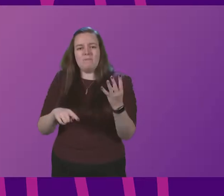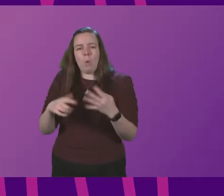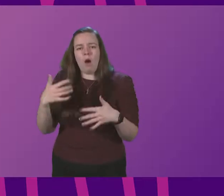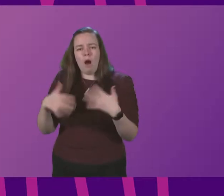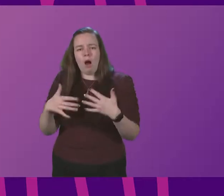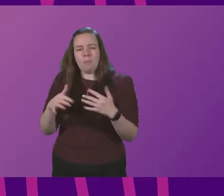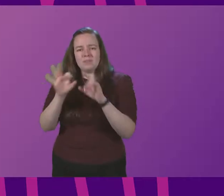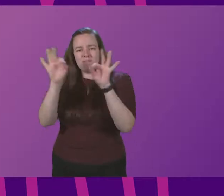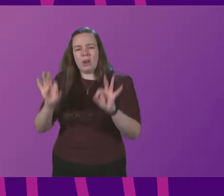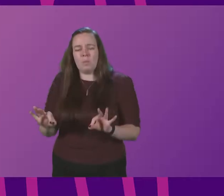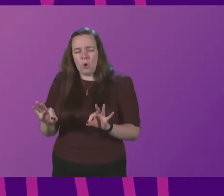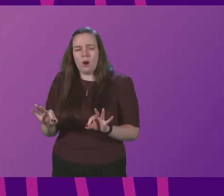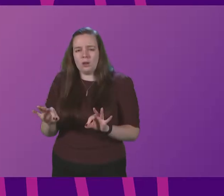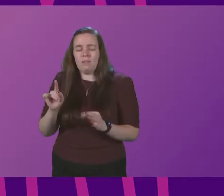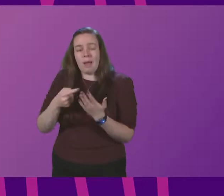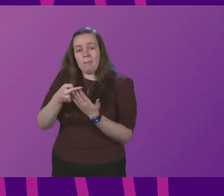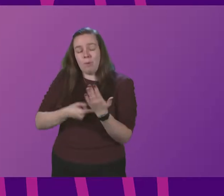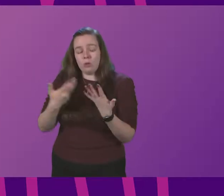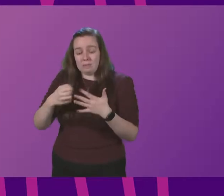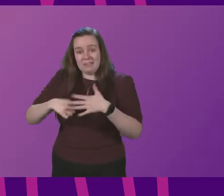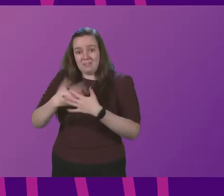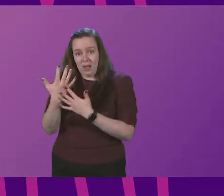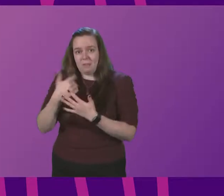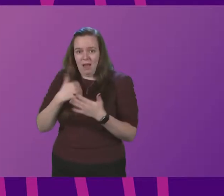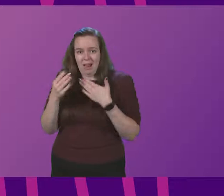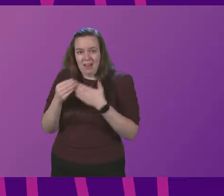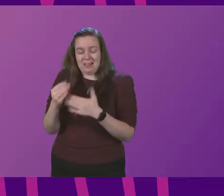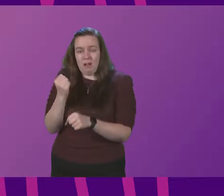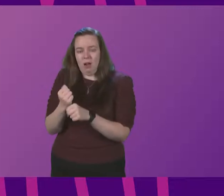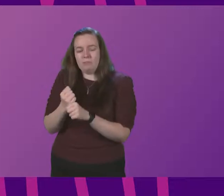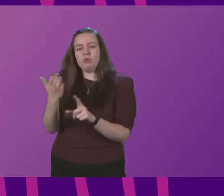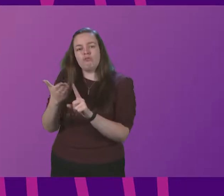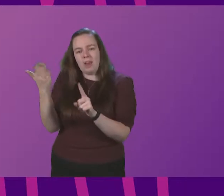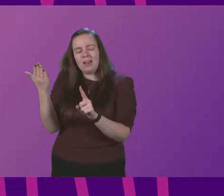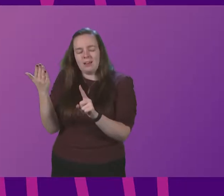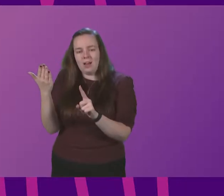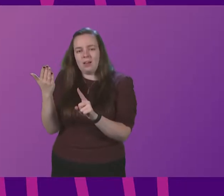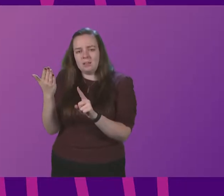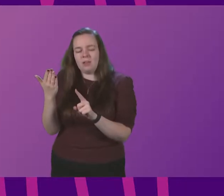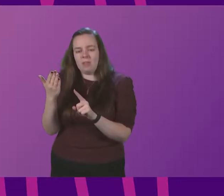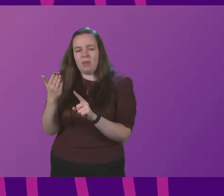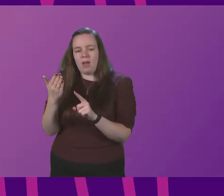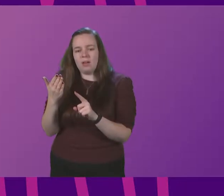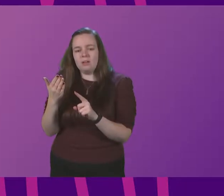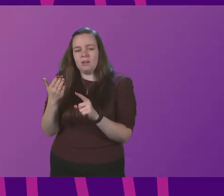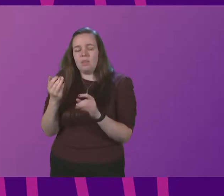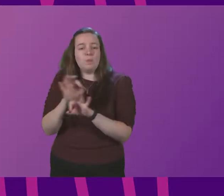I led that policy development within Government to recognise the fact that there are no easy choices